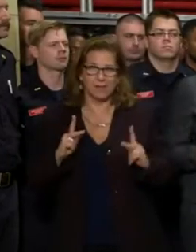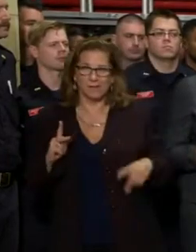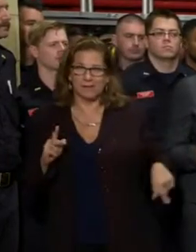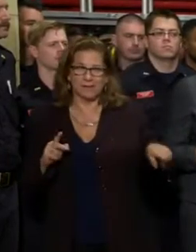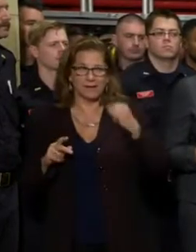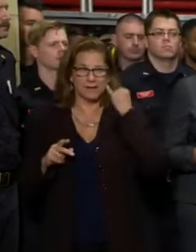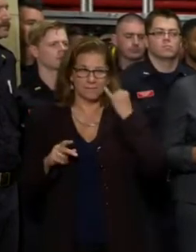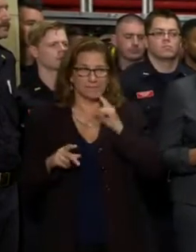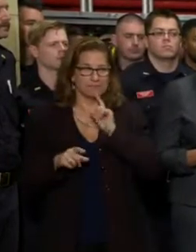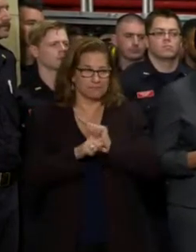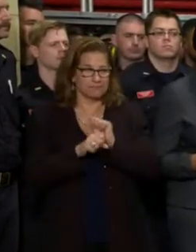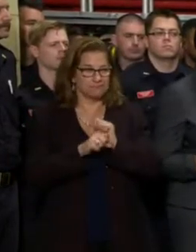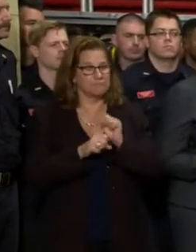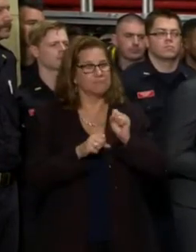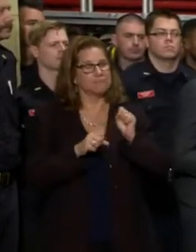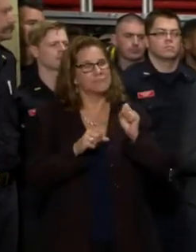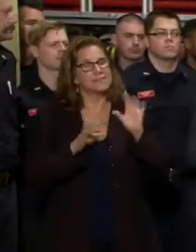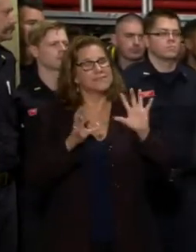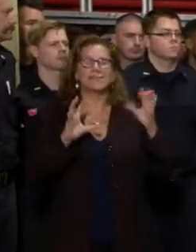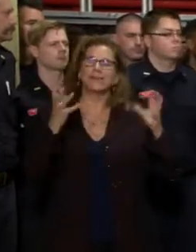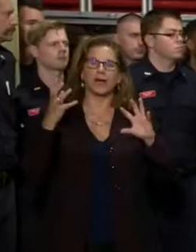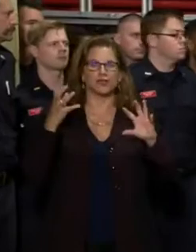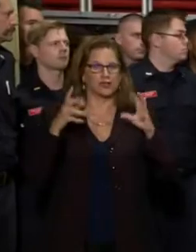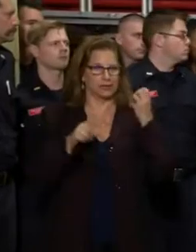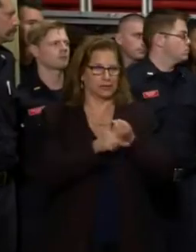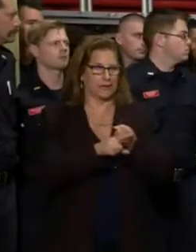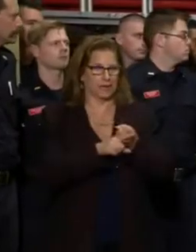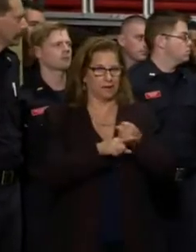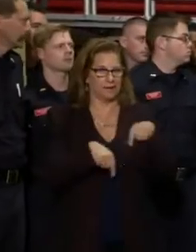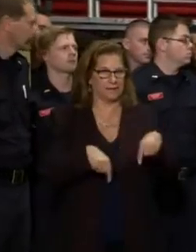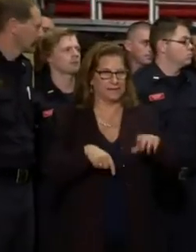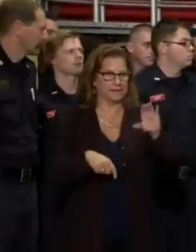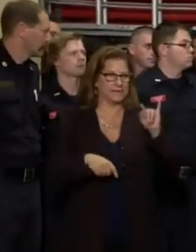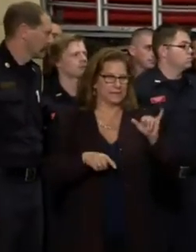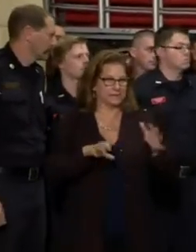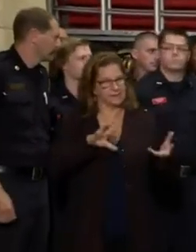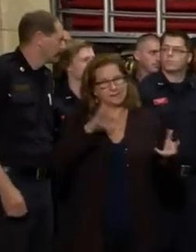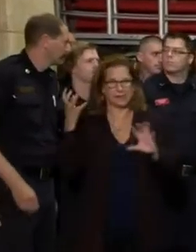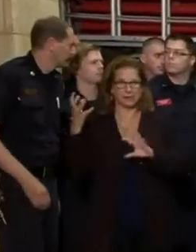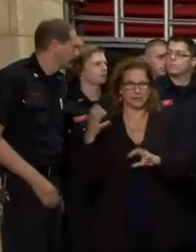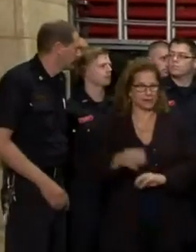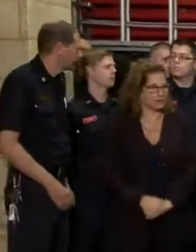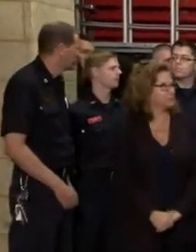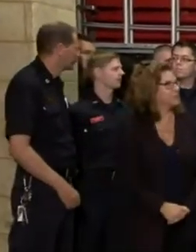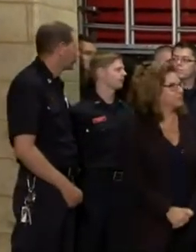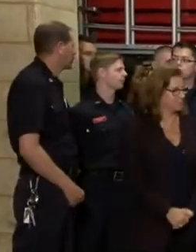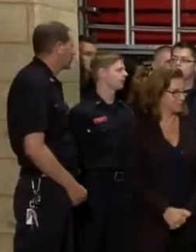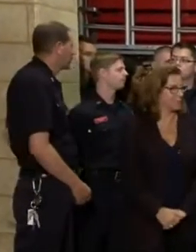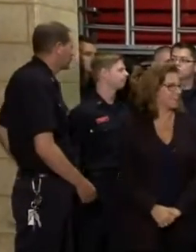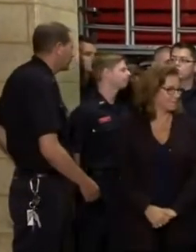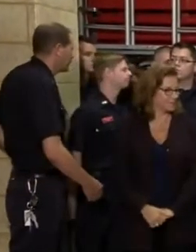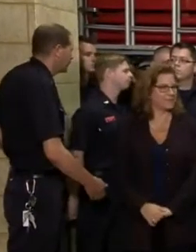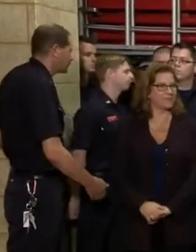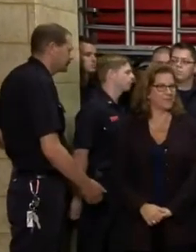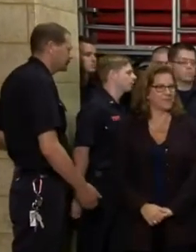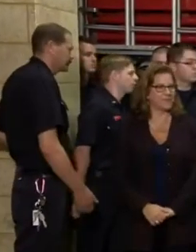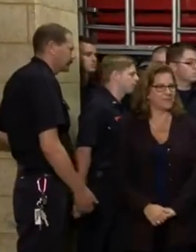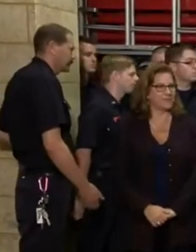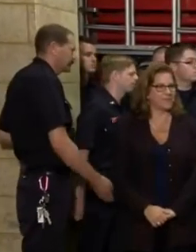JUST MOVE RIGHT INTO THAT. >> MAYOR: THANK YOU,